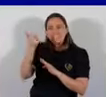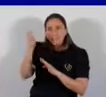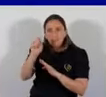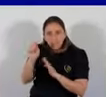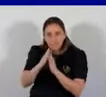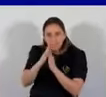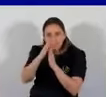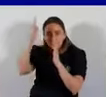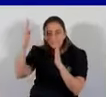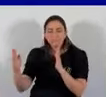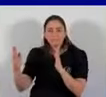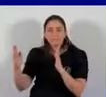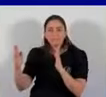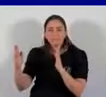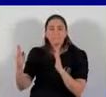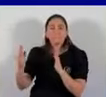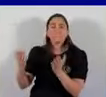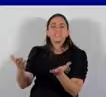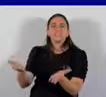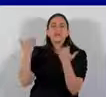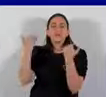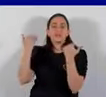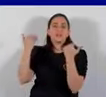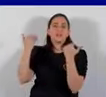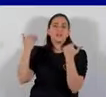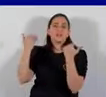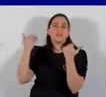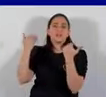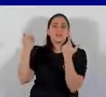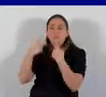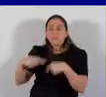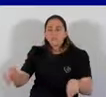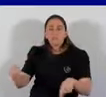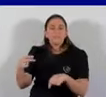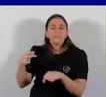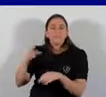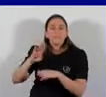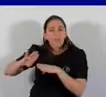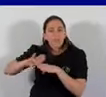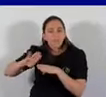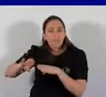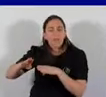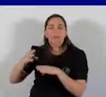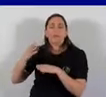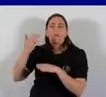Under the orders of Tortor Capito The monstrosity of the passive remuneration